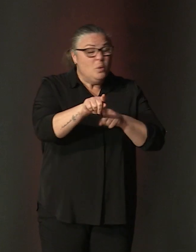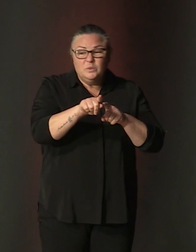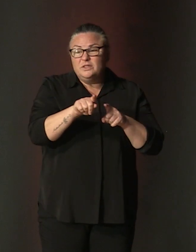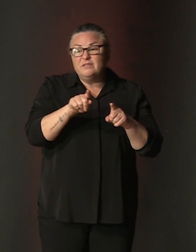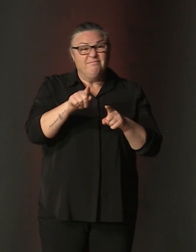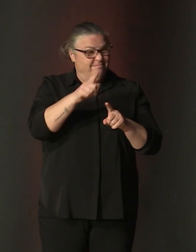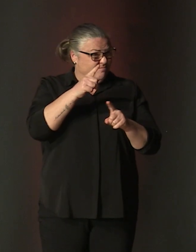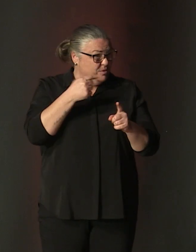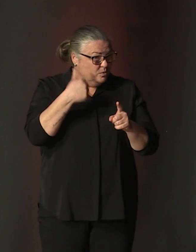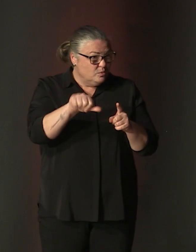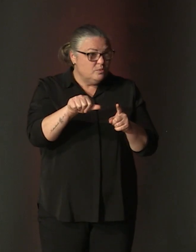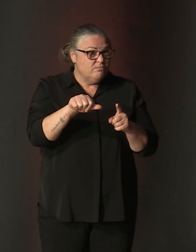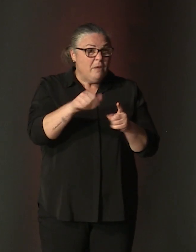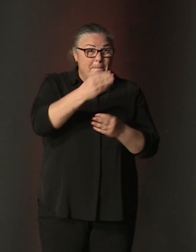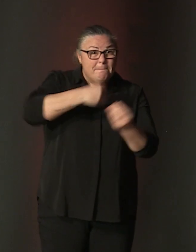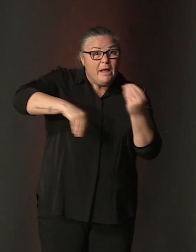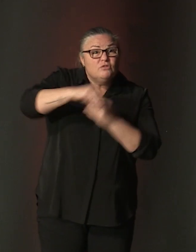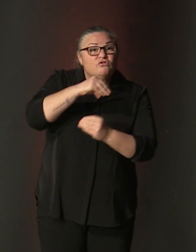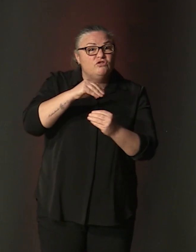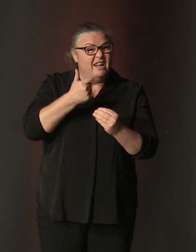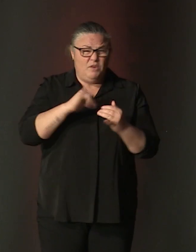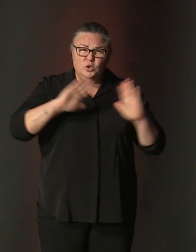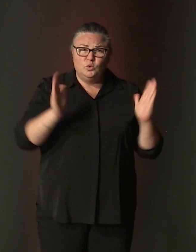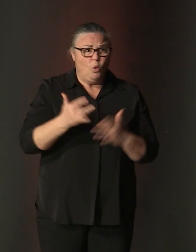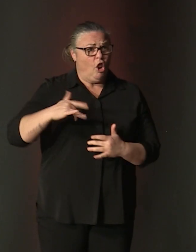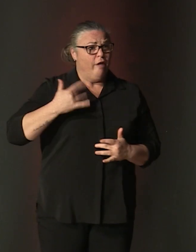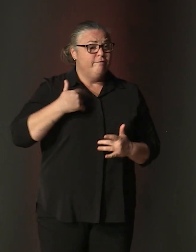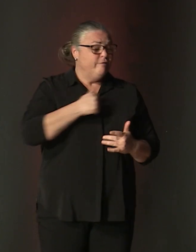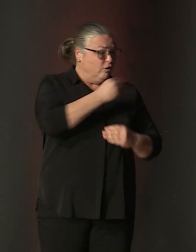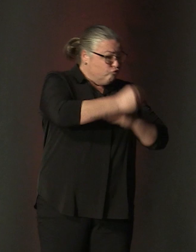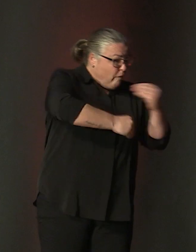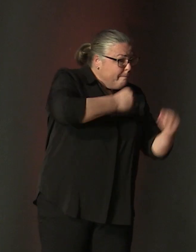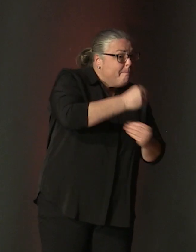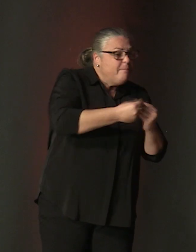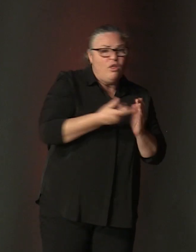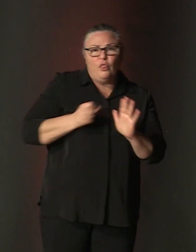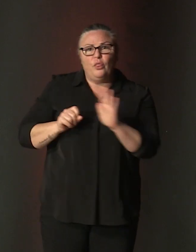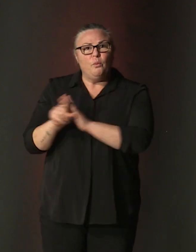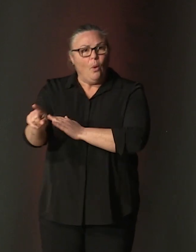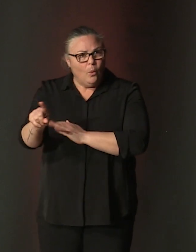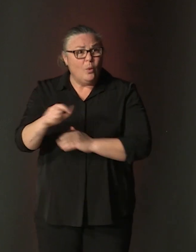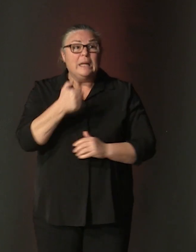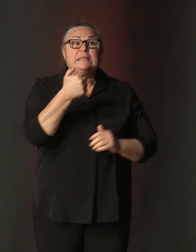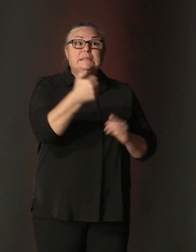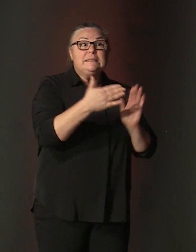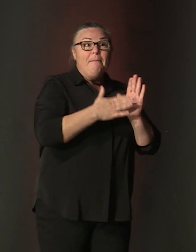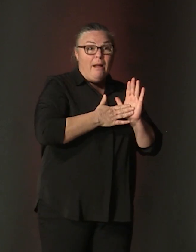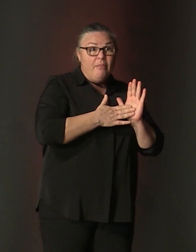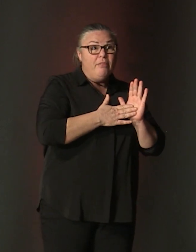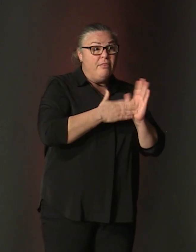the great majority of that waste goes directly into landfills. A small portion escapes, or even worse,